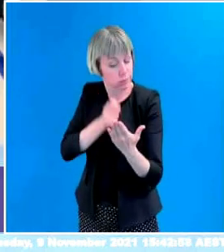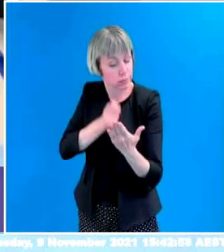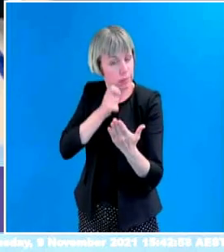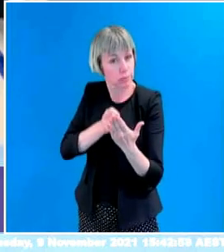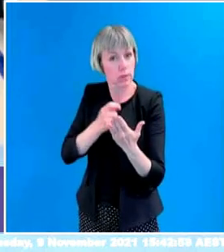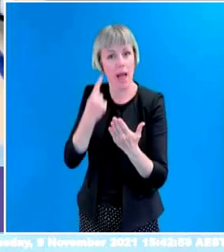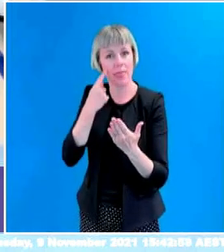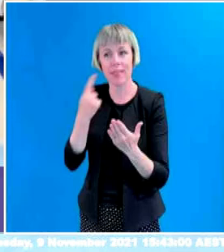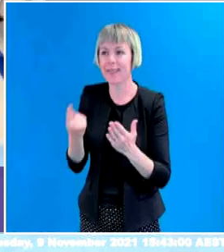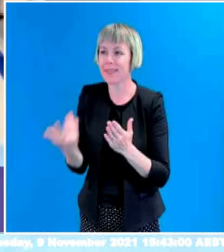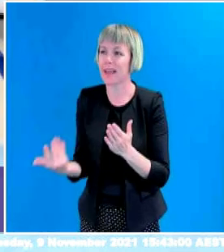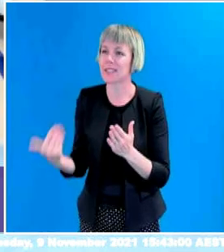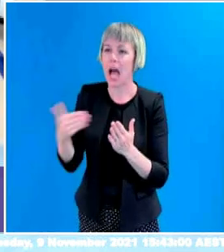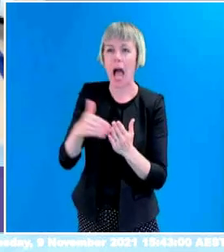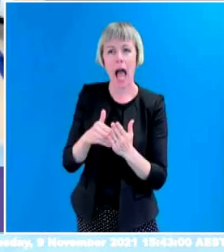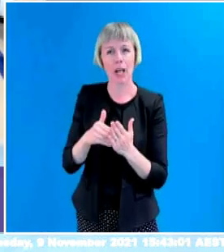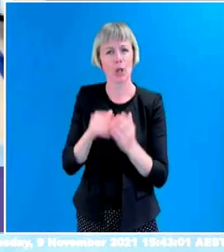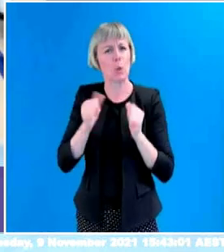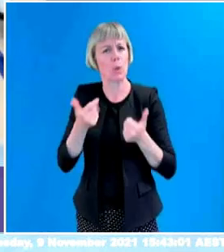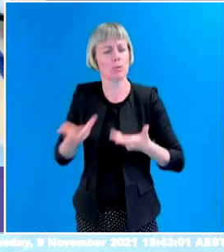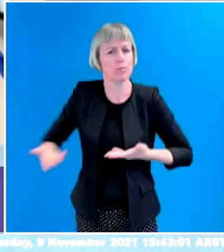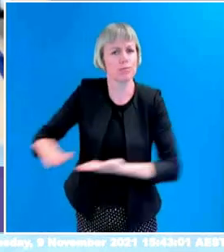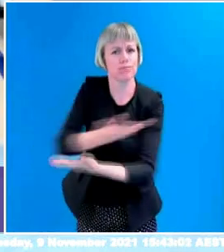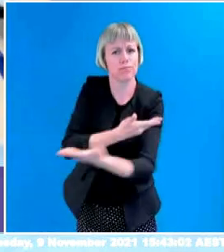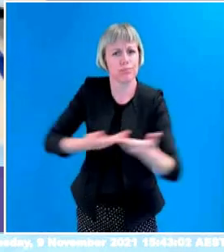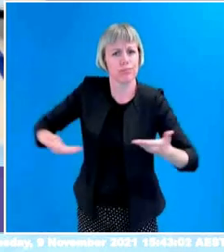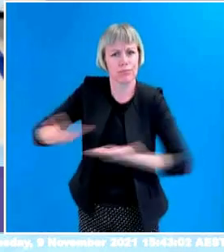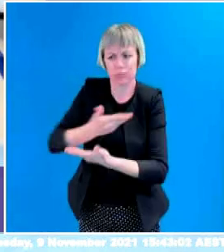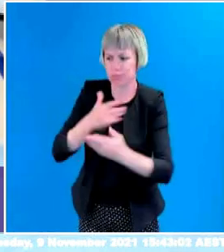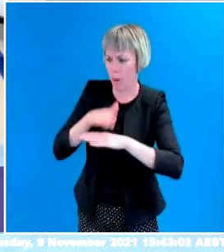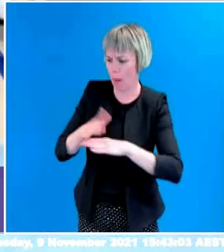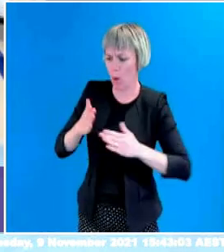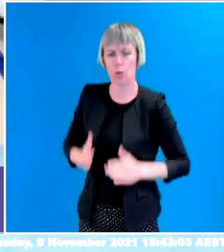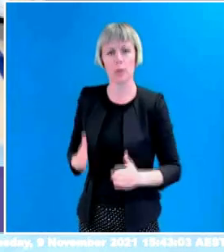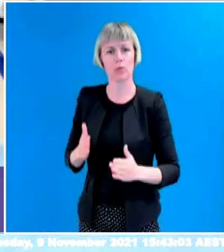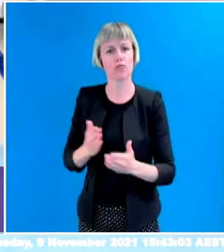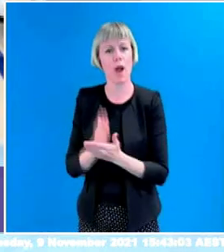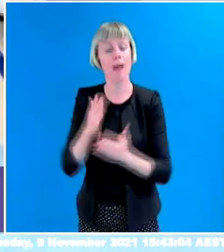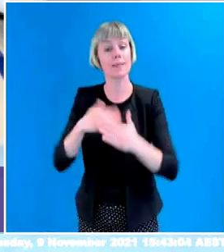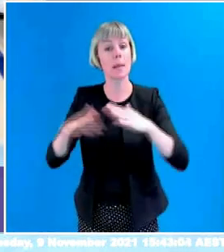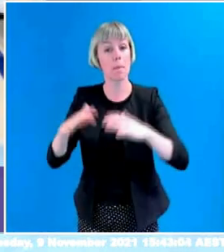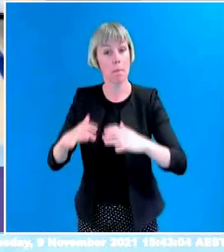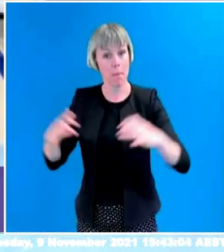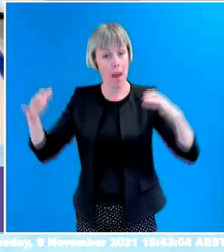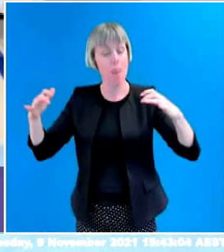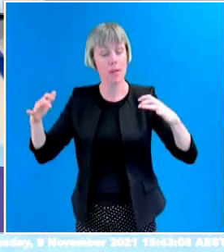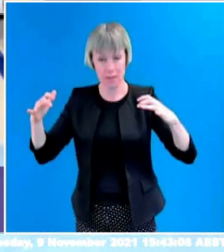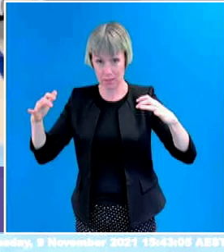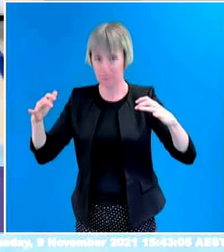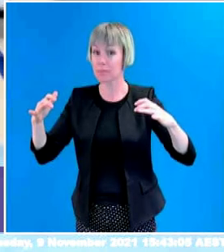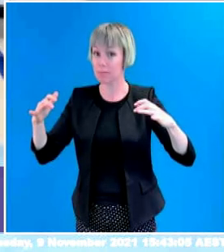human rights within the parliament. And if you read through the reports from the committee, they are quite rich and